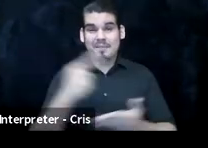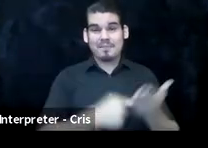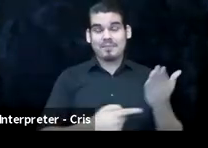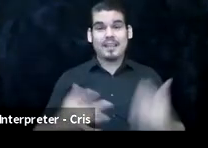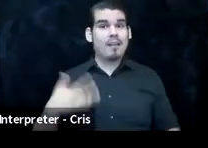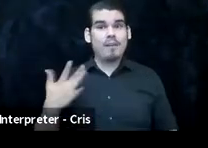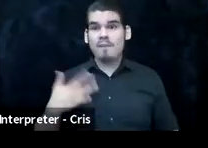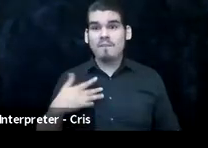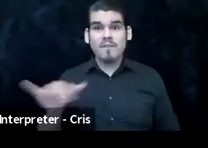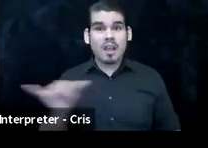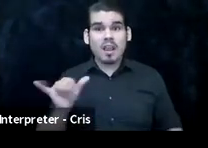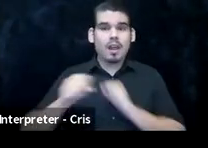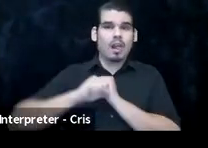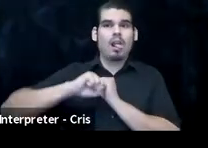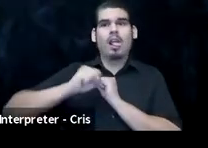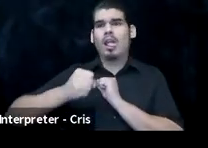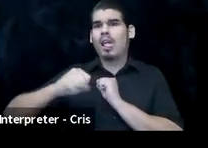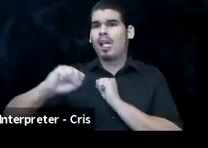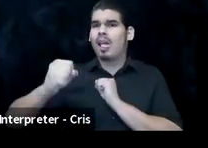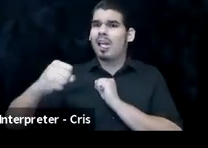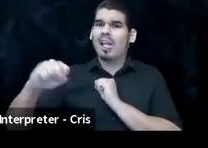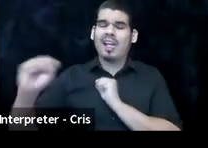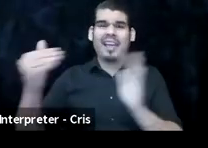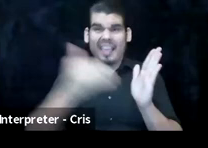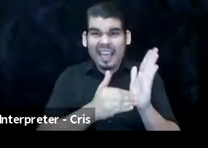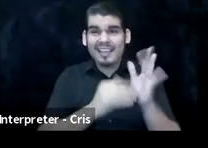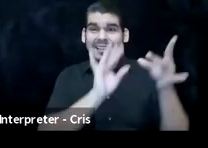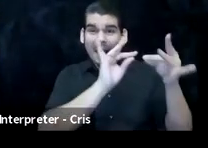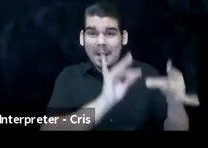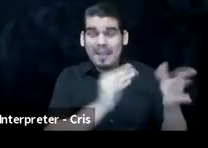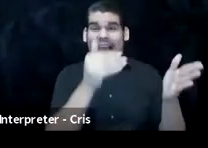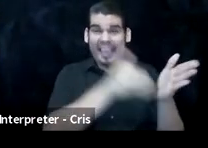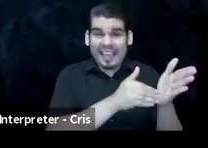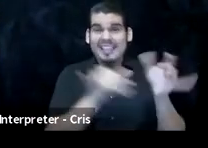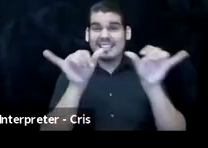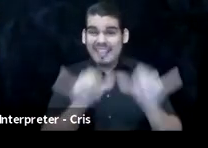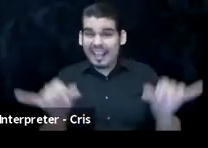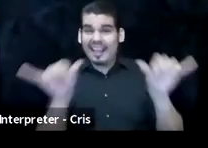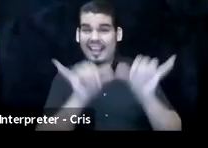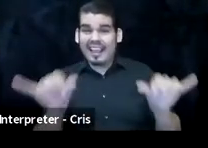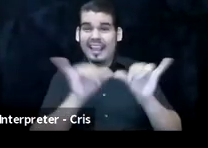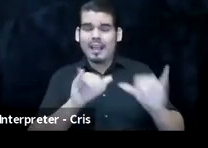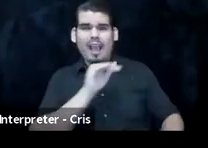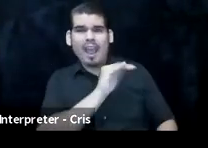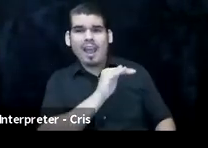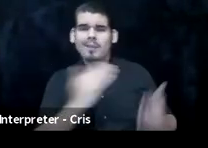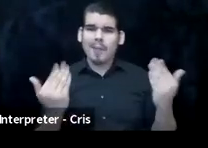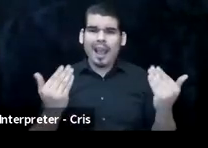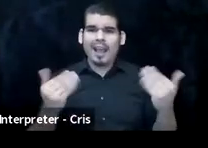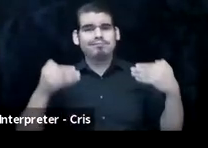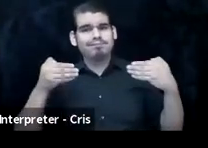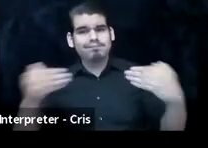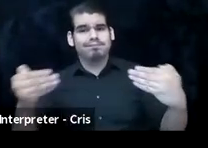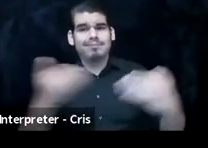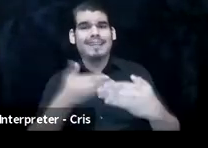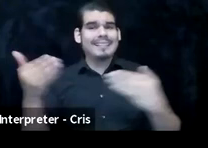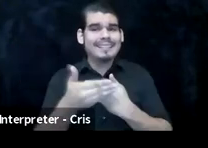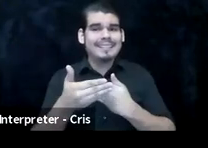Gerardo Chavez, RAD IX: everybody's agreeing to this can we move on to voting because we have other resolutions to get through, you can raise a free time you can make a motion to.